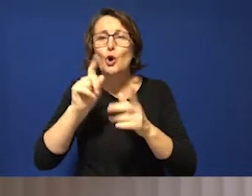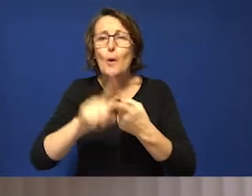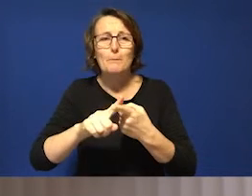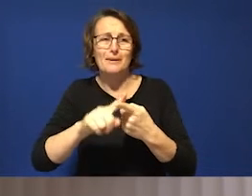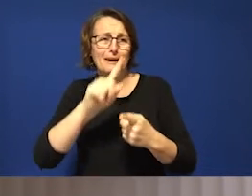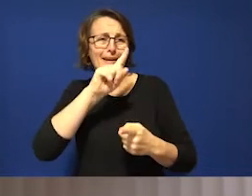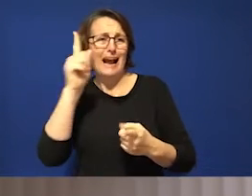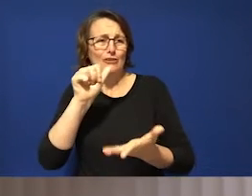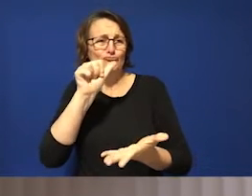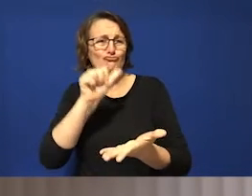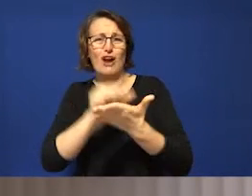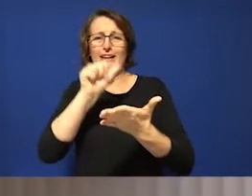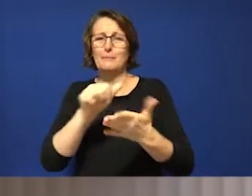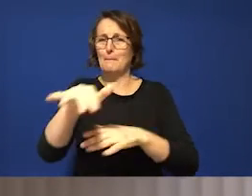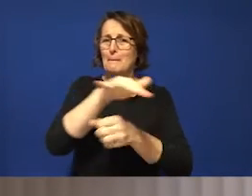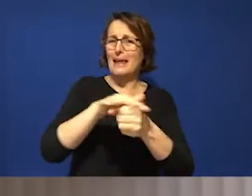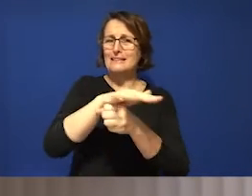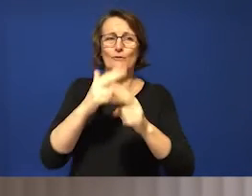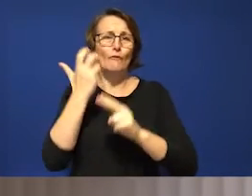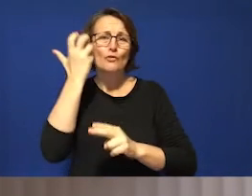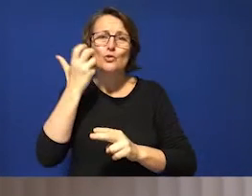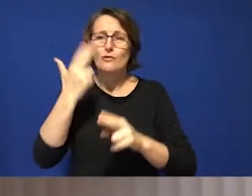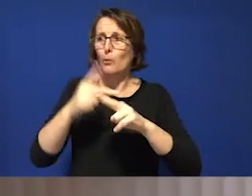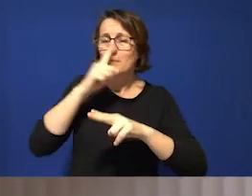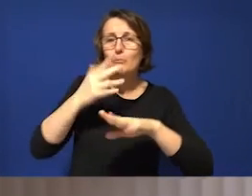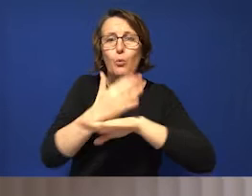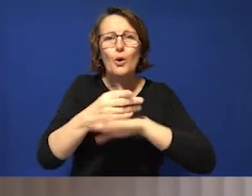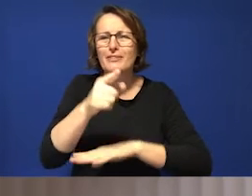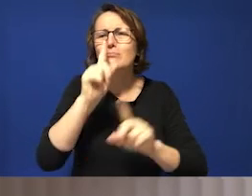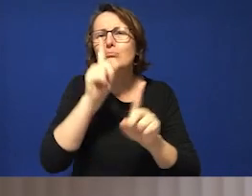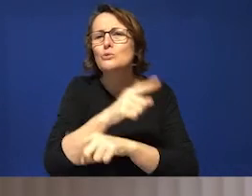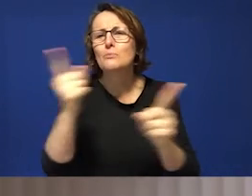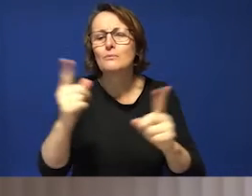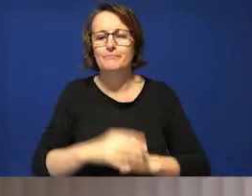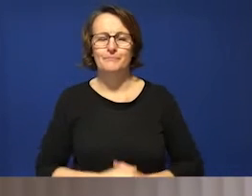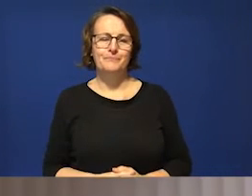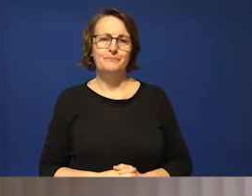as the seat of the parliament in future. I think one interesting thing to add there